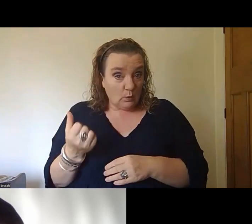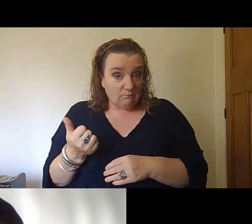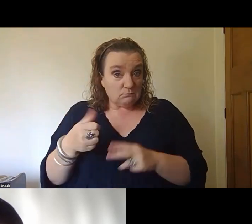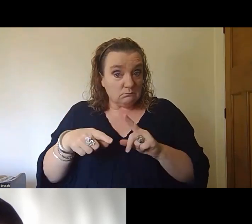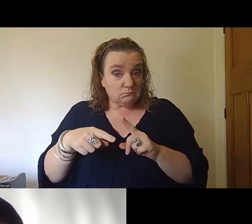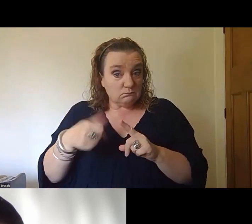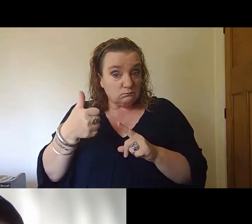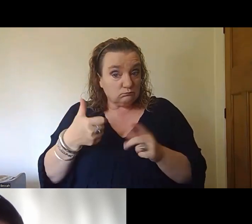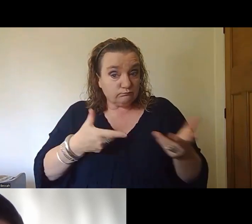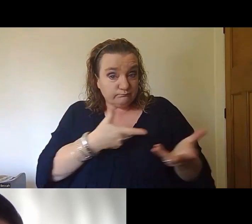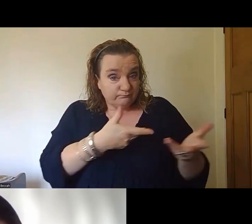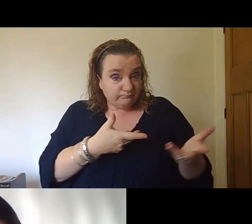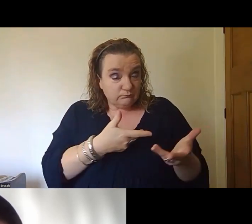Did any of that sort of impact?